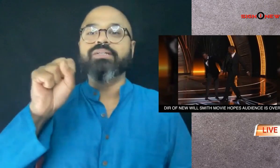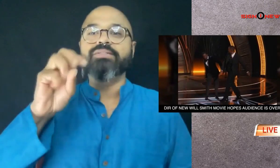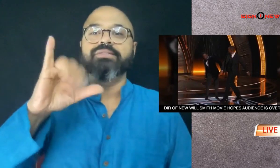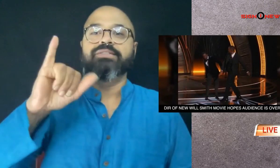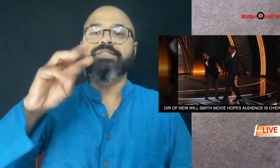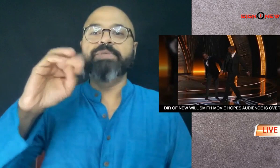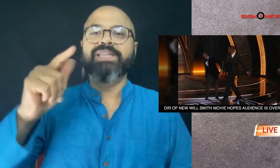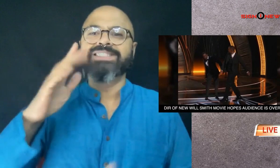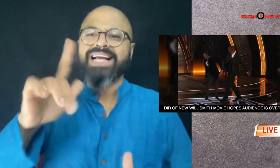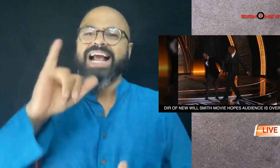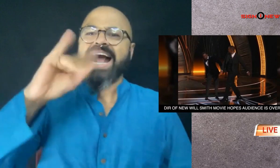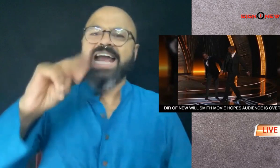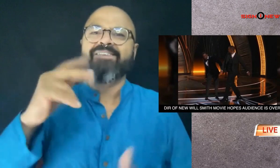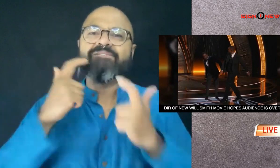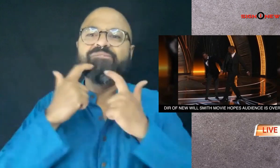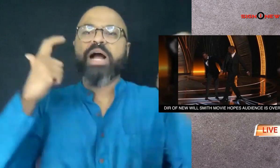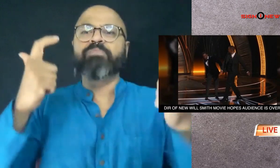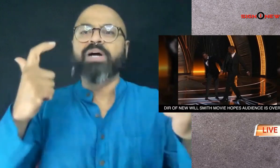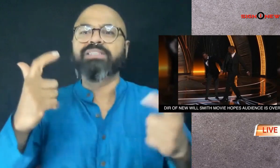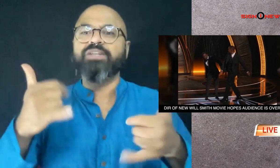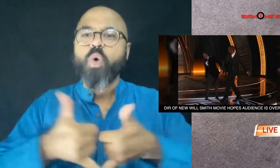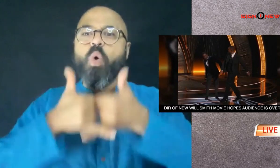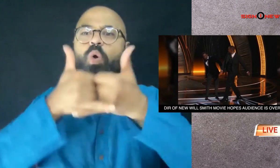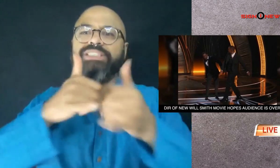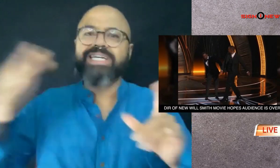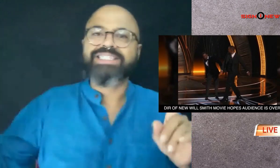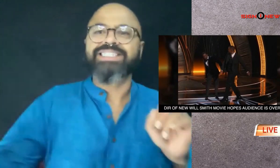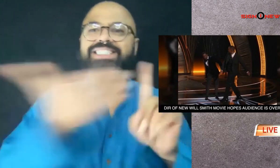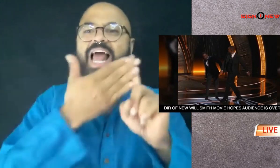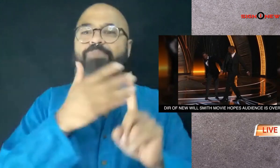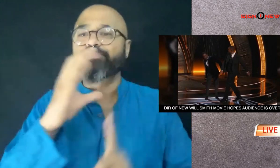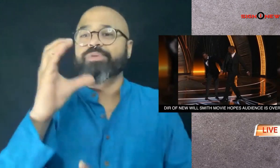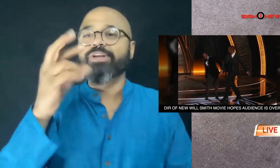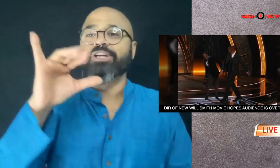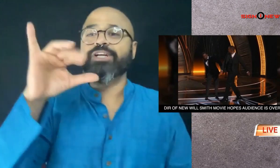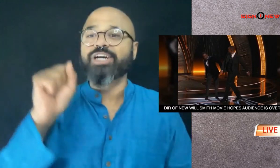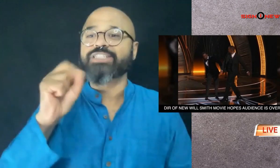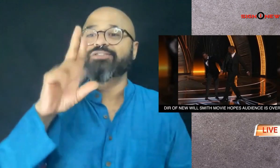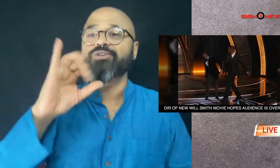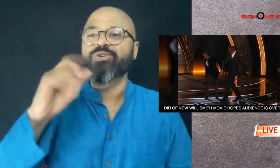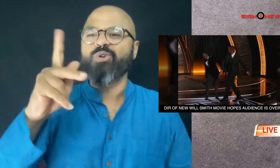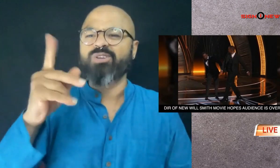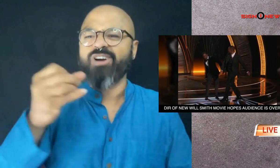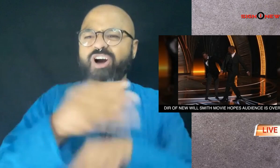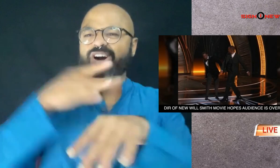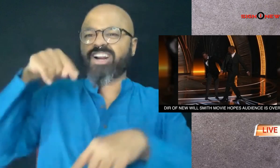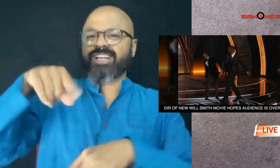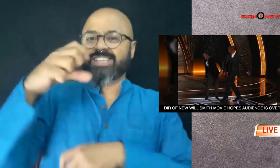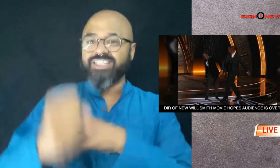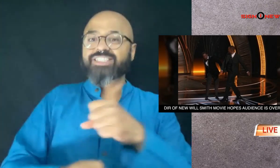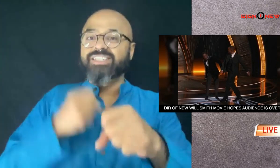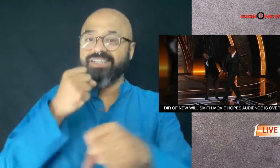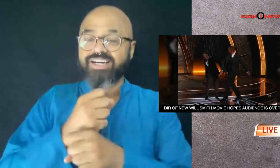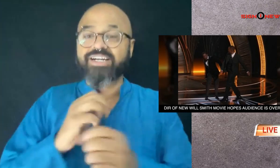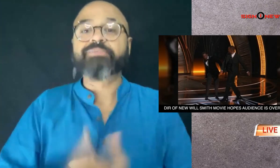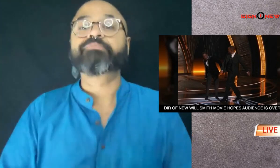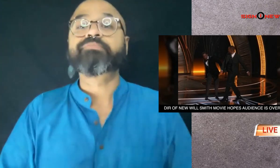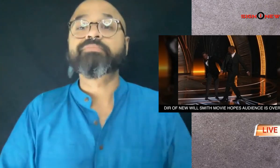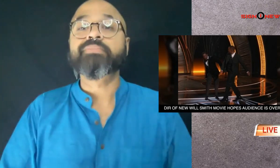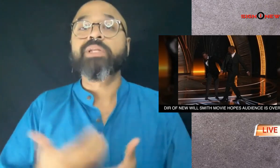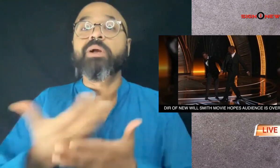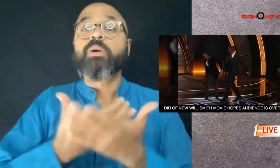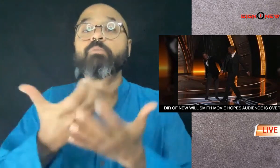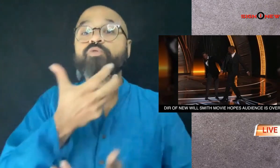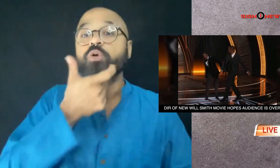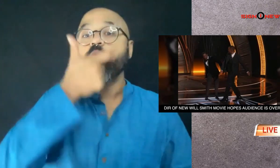after actor Will Smith's infamous Oscar slap of Chris Rock earlier this year movie watchers